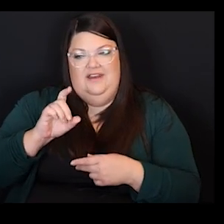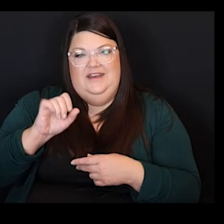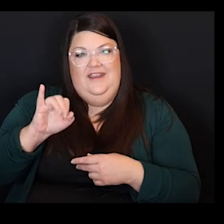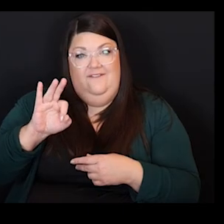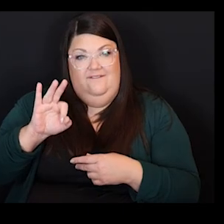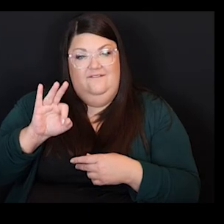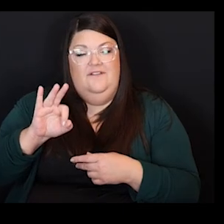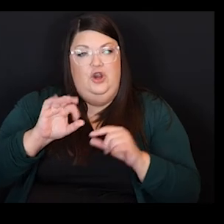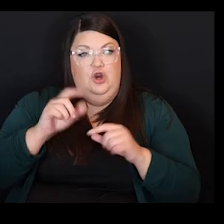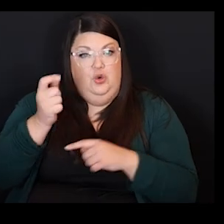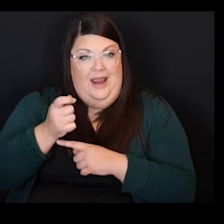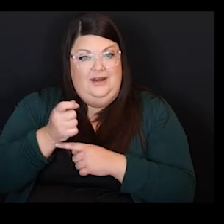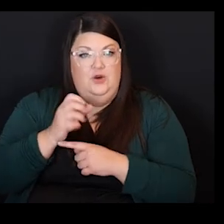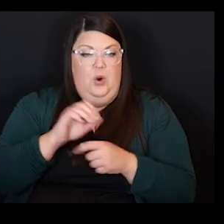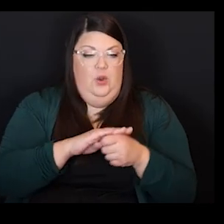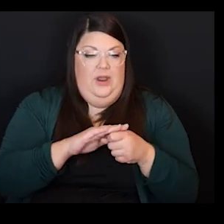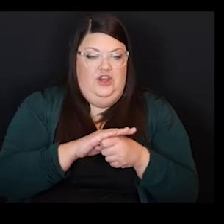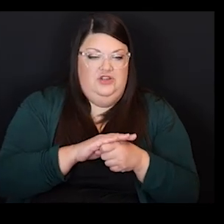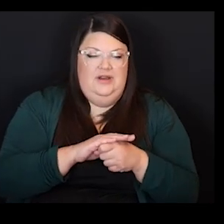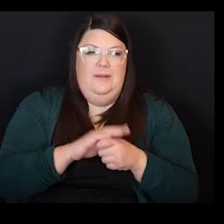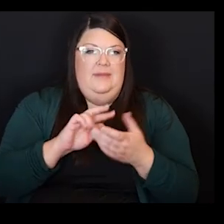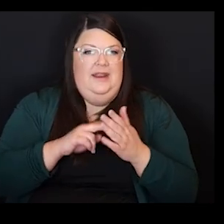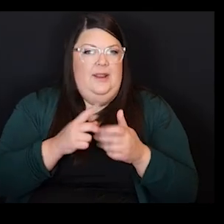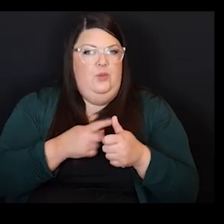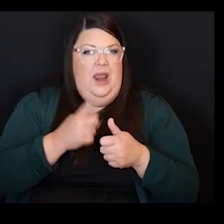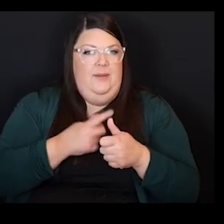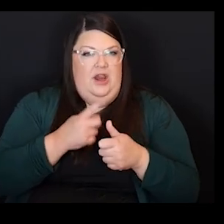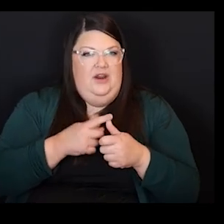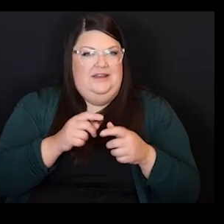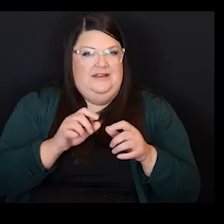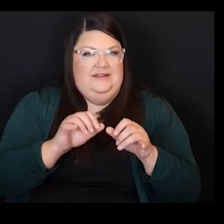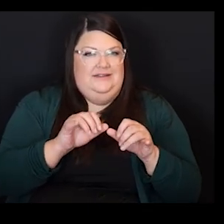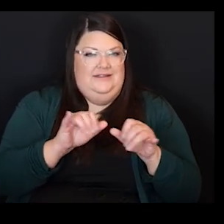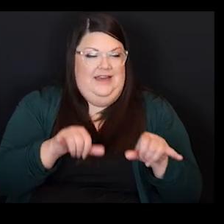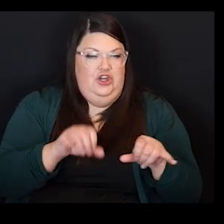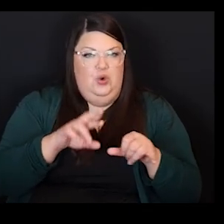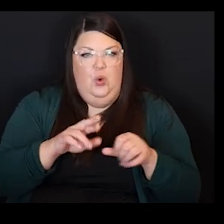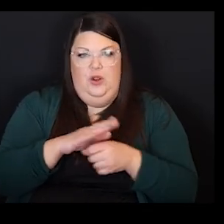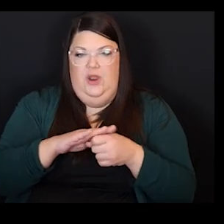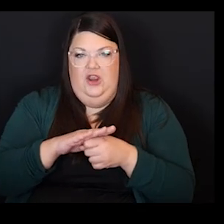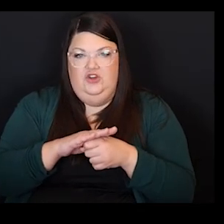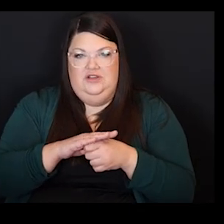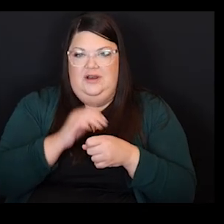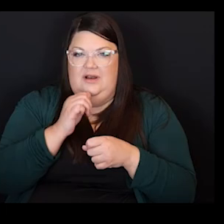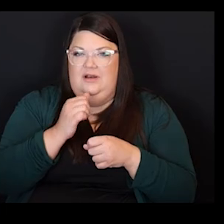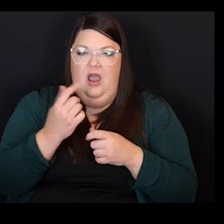(meaning the project’s primary station/location, though not necessarily its entire service area).